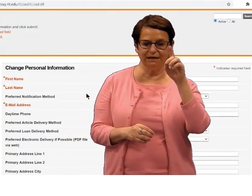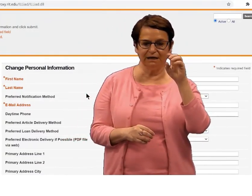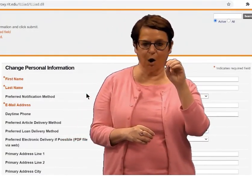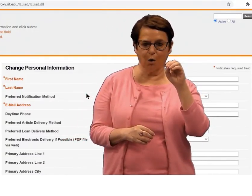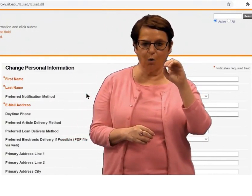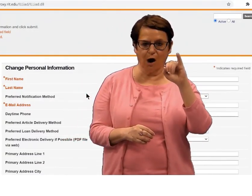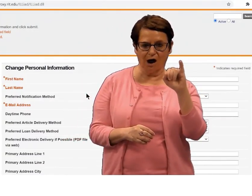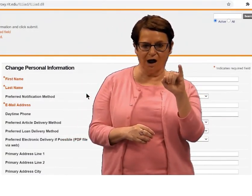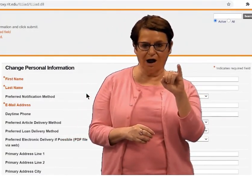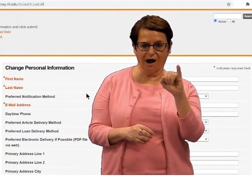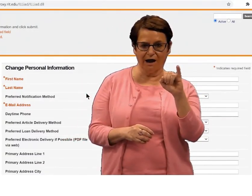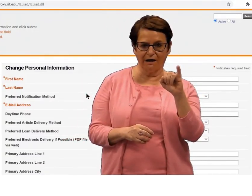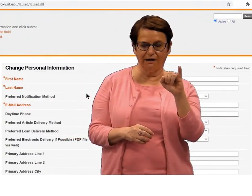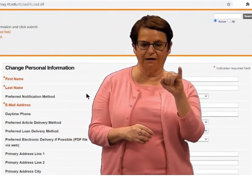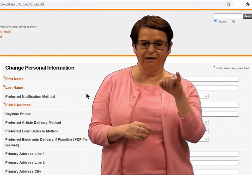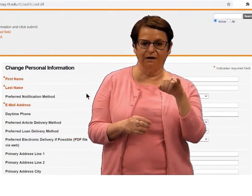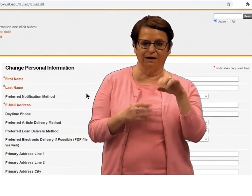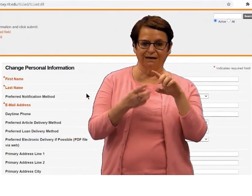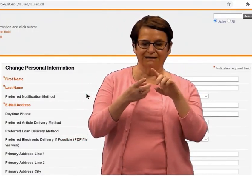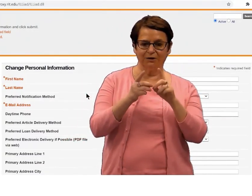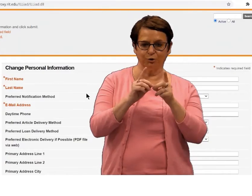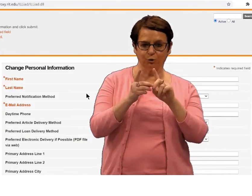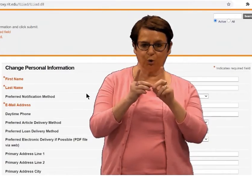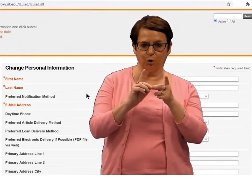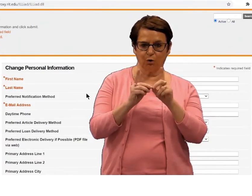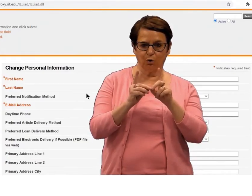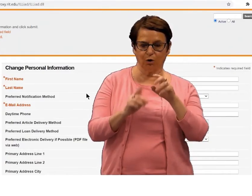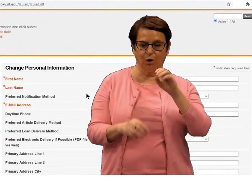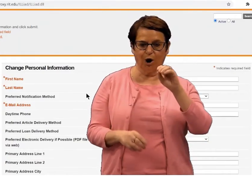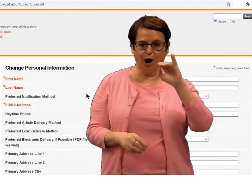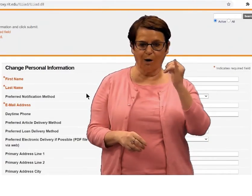If you have the DOI, digital object identifier,